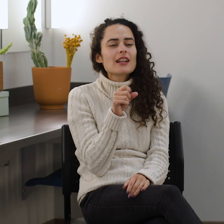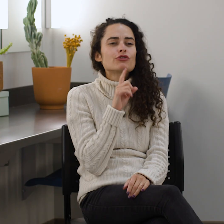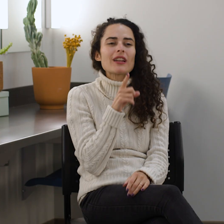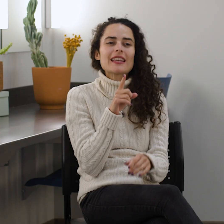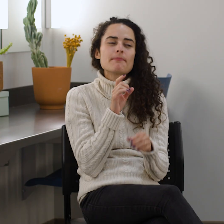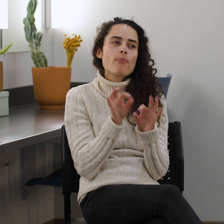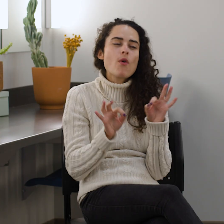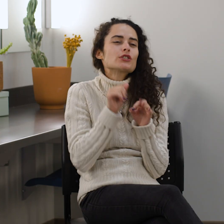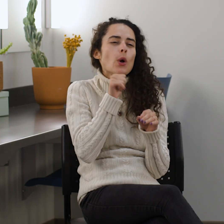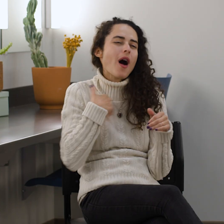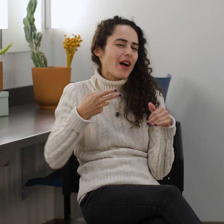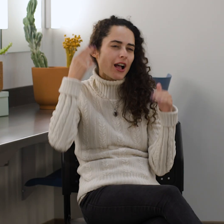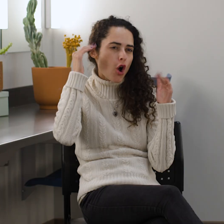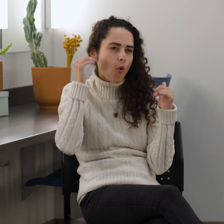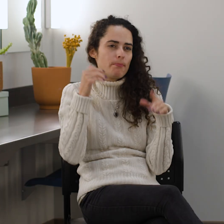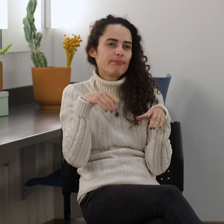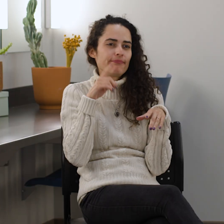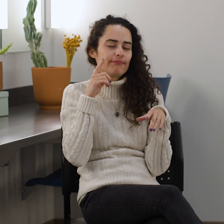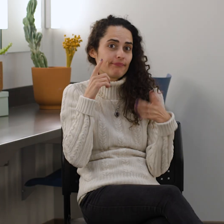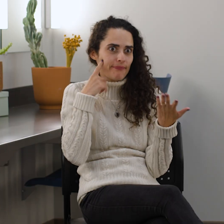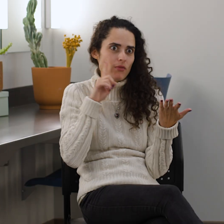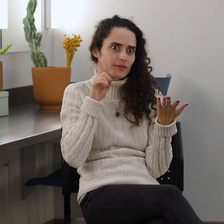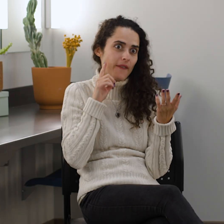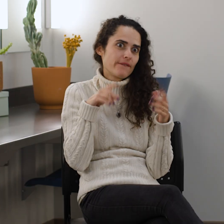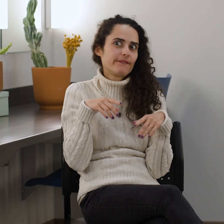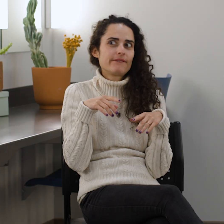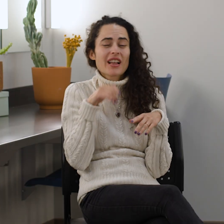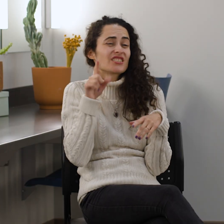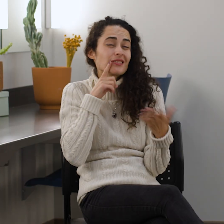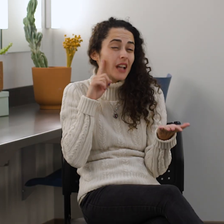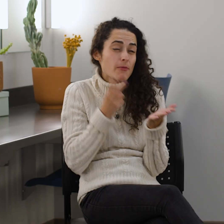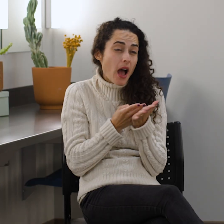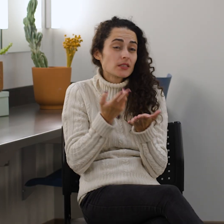And it’s important not to have high hopes. It’s true as Deaf actors, and not just Deaf,